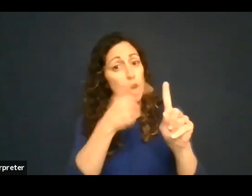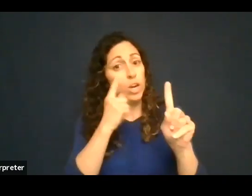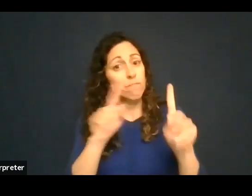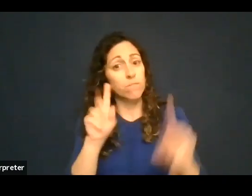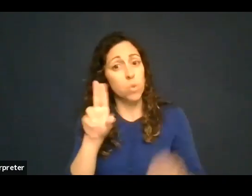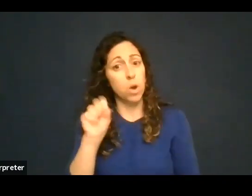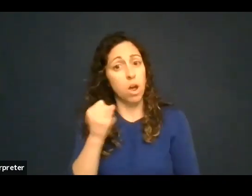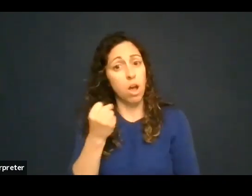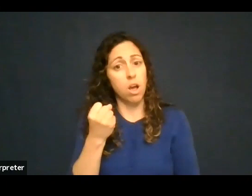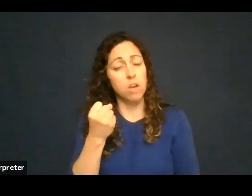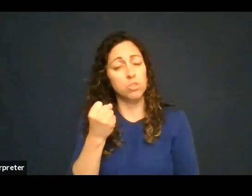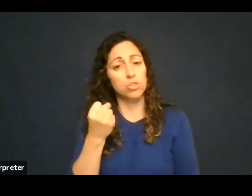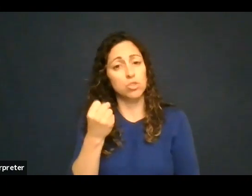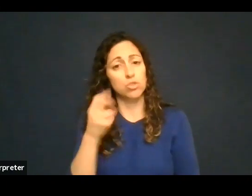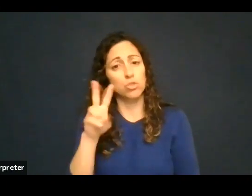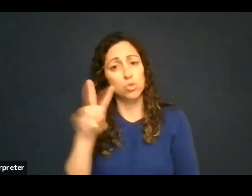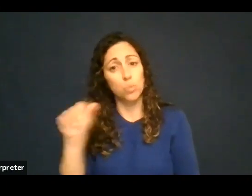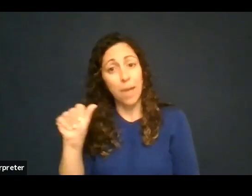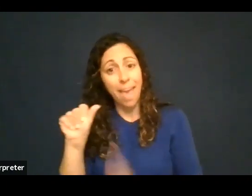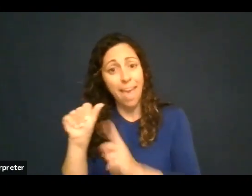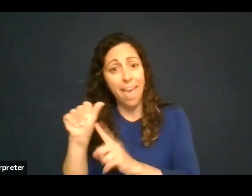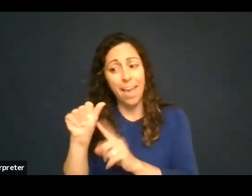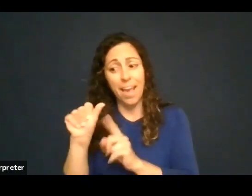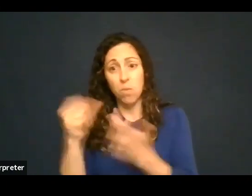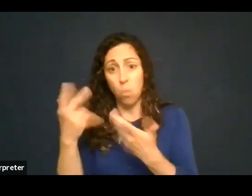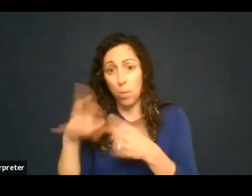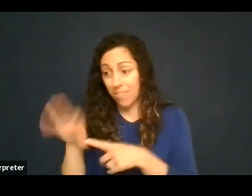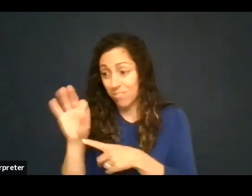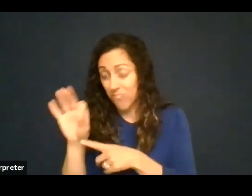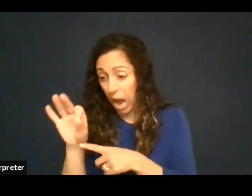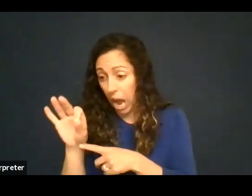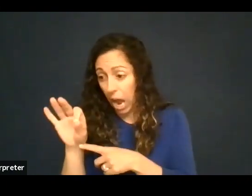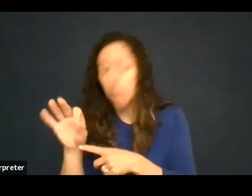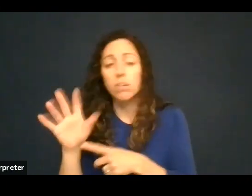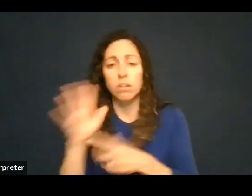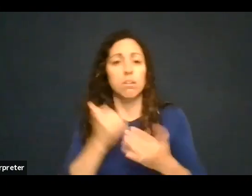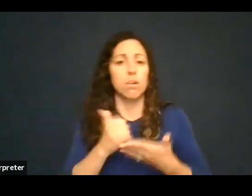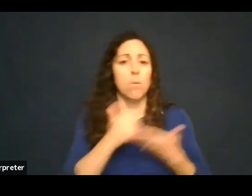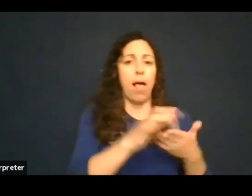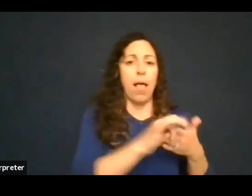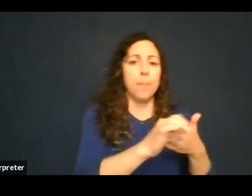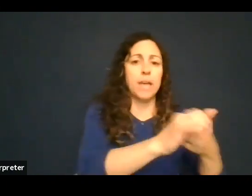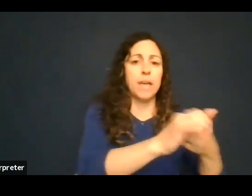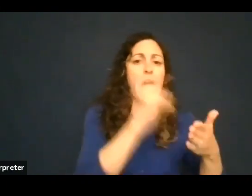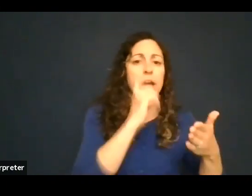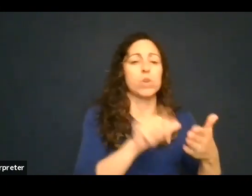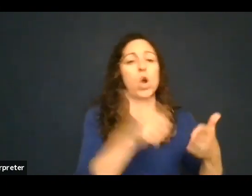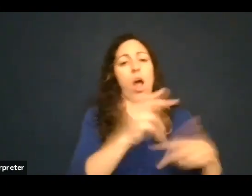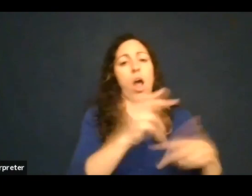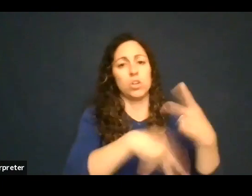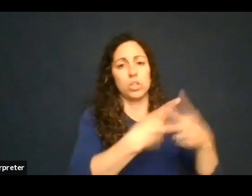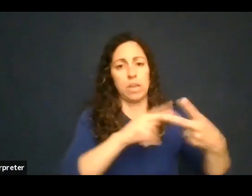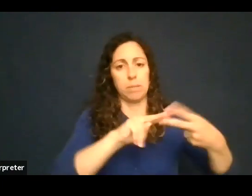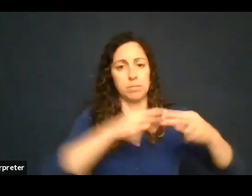that will guide you on how to do it with the other types of genes involved in hearing and retinal loss, too.